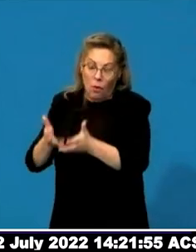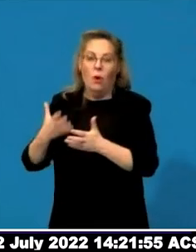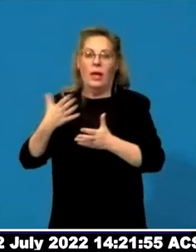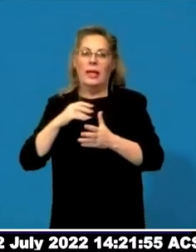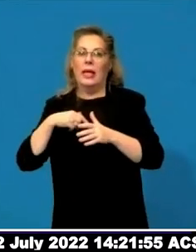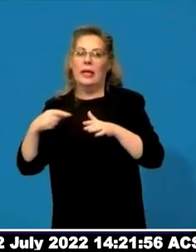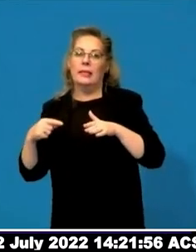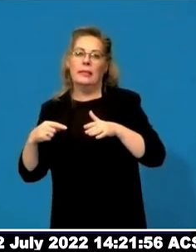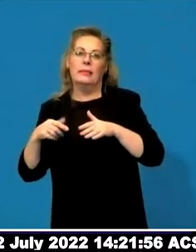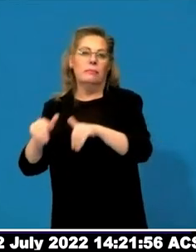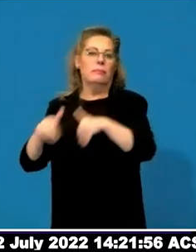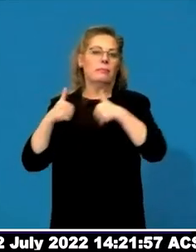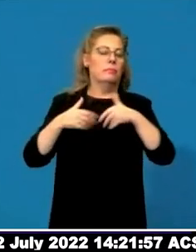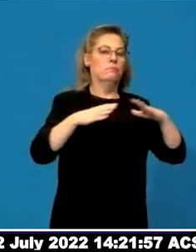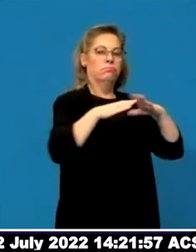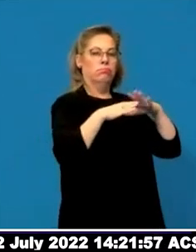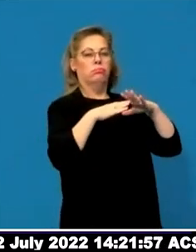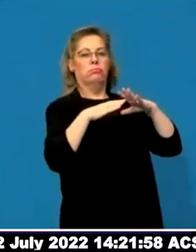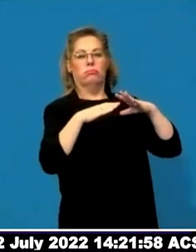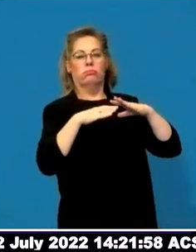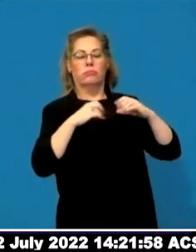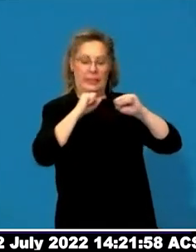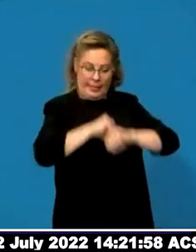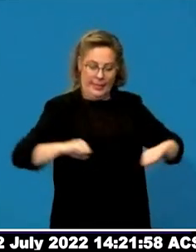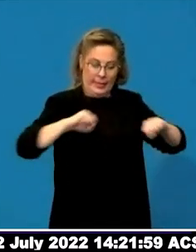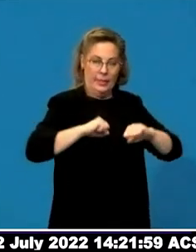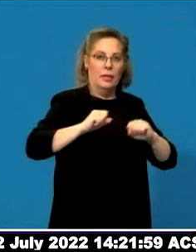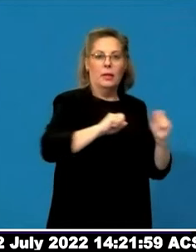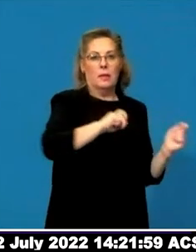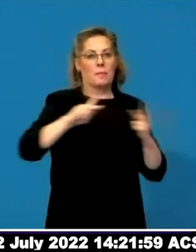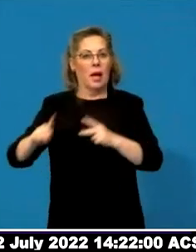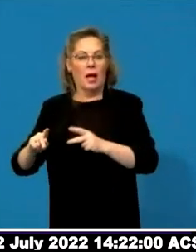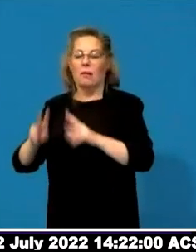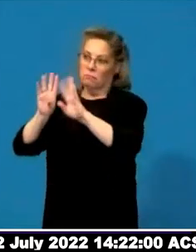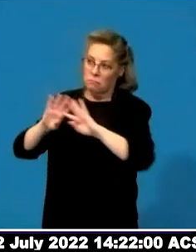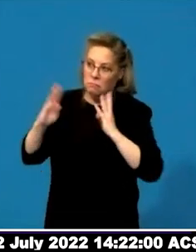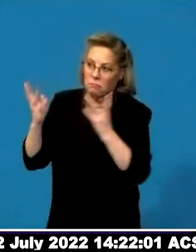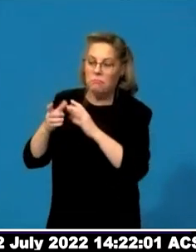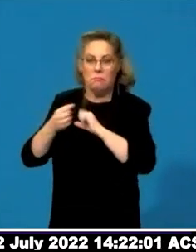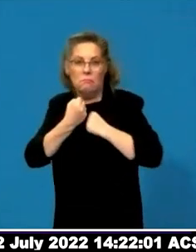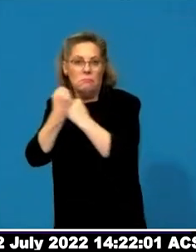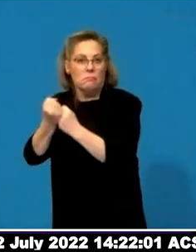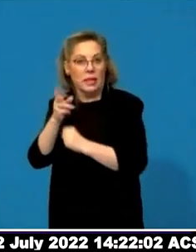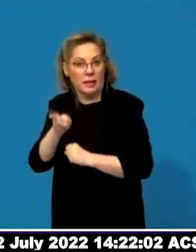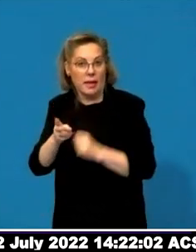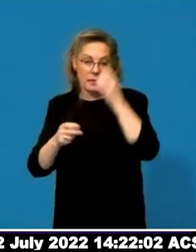And do you want to just talk a little bit about that, why it's so critical? Because it seems to me that, without respite,